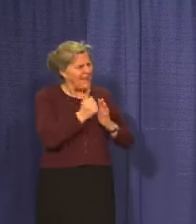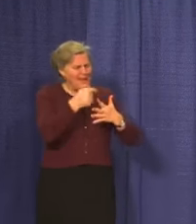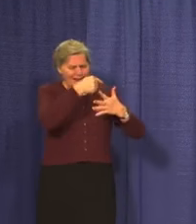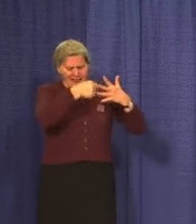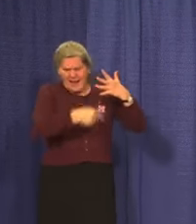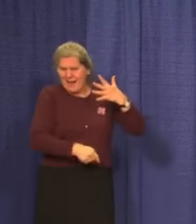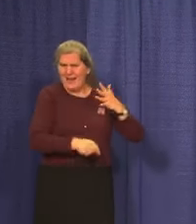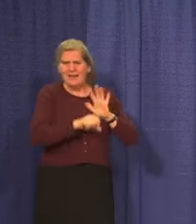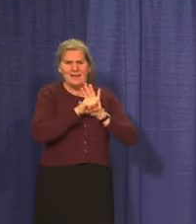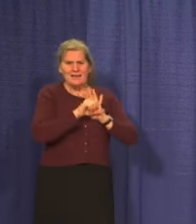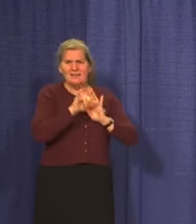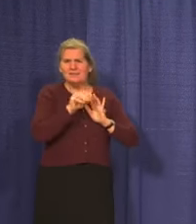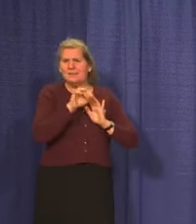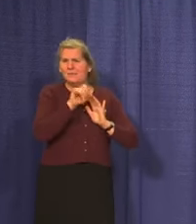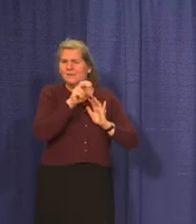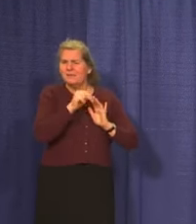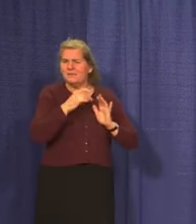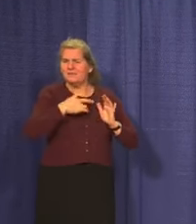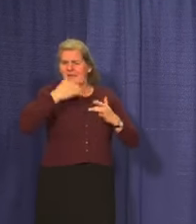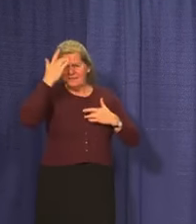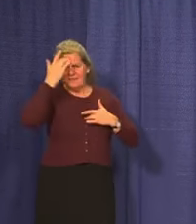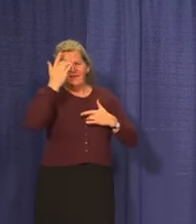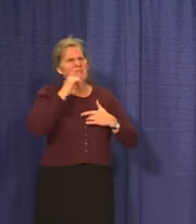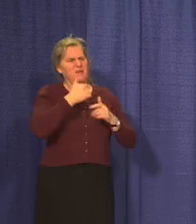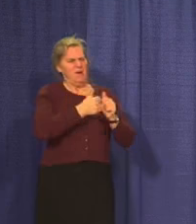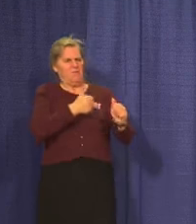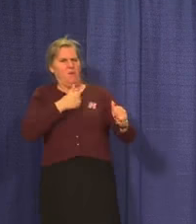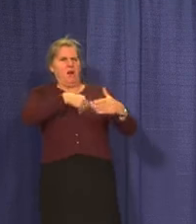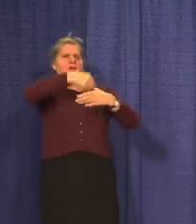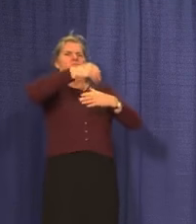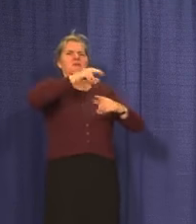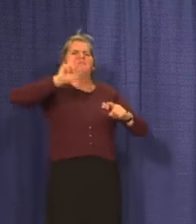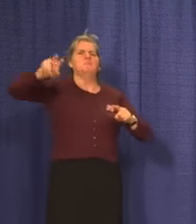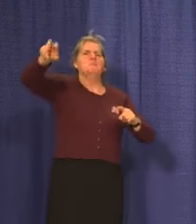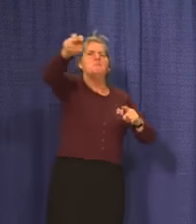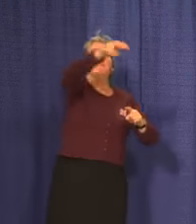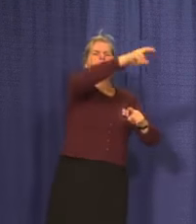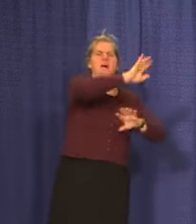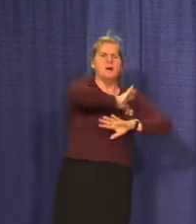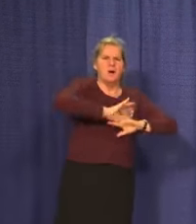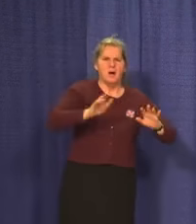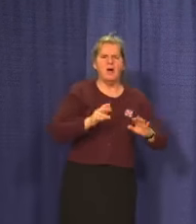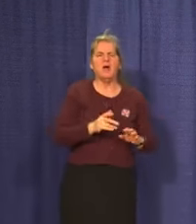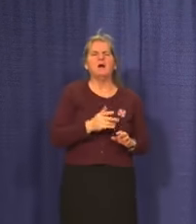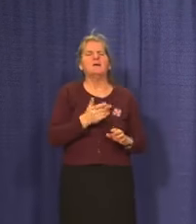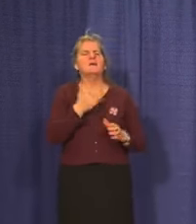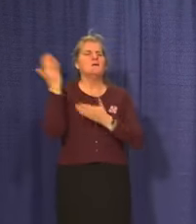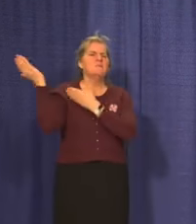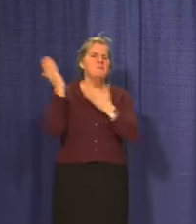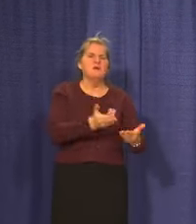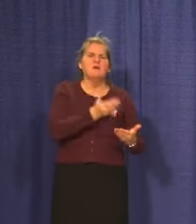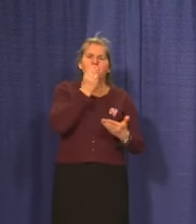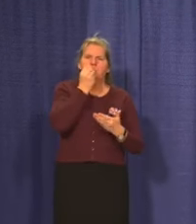AVOID GOING OUT. GET YOUR GROCERIES SAFELY DELIVERED.